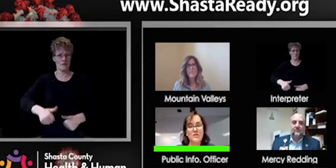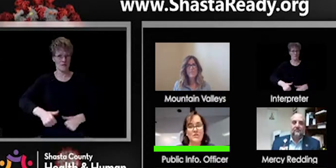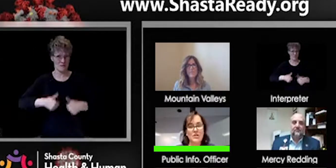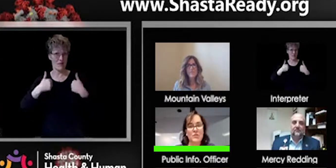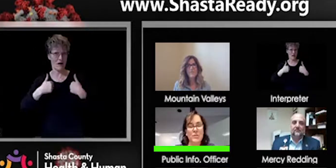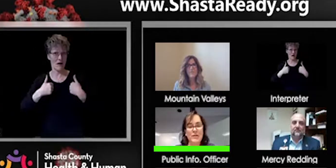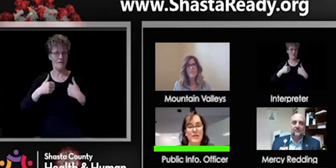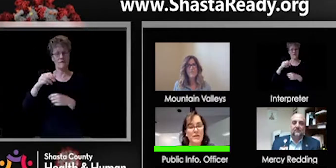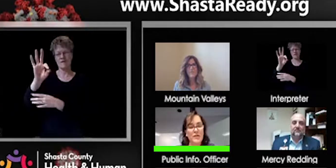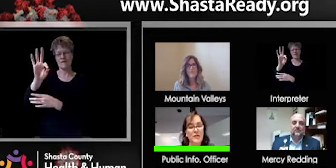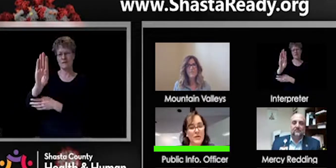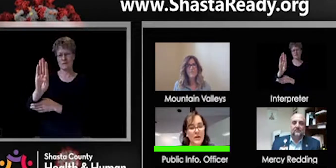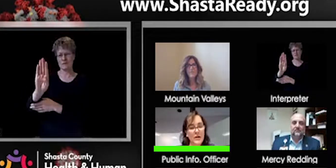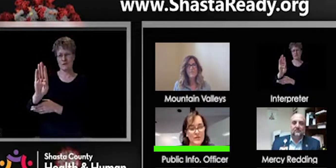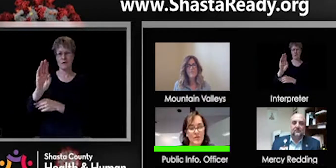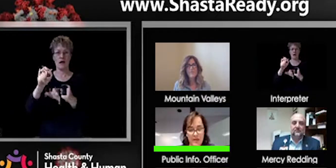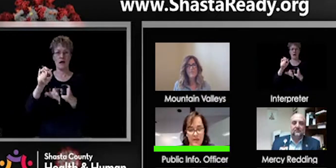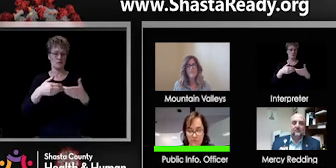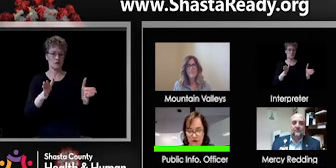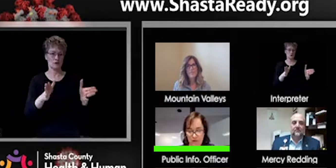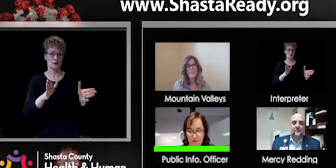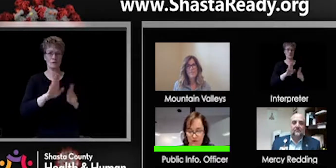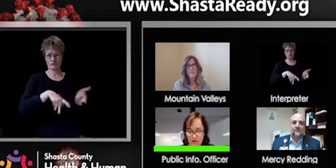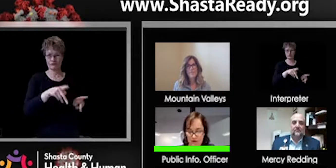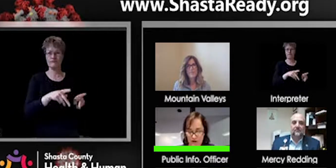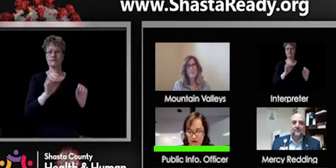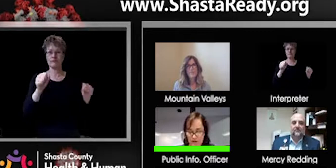going on, but the general public can hear as well. So, thank you, Mark, for your hard